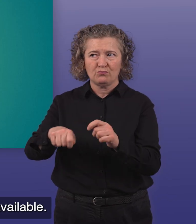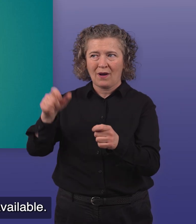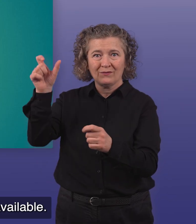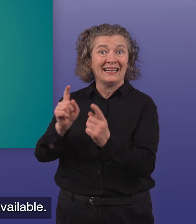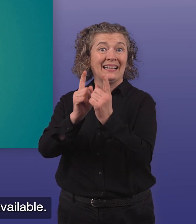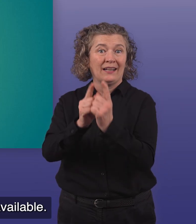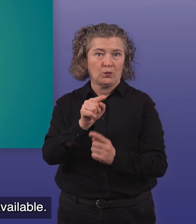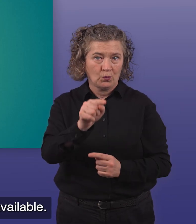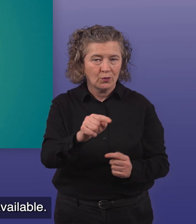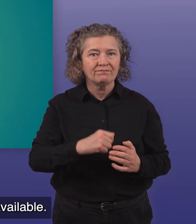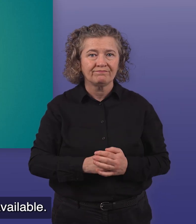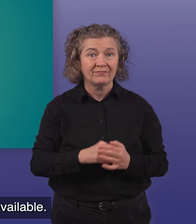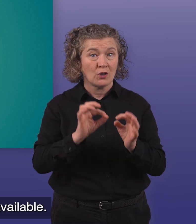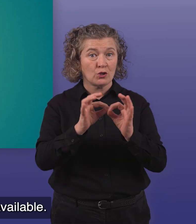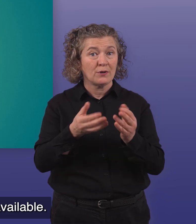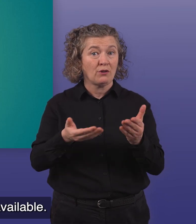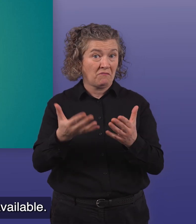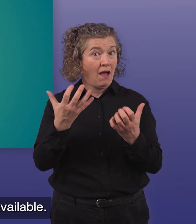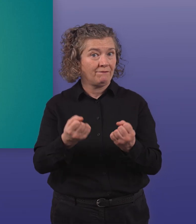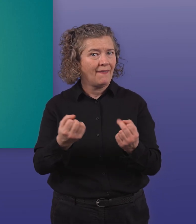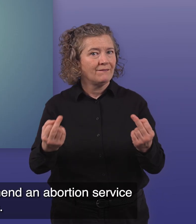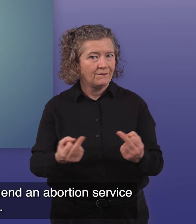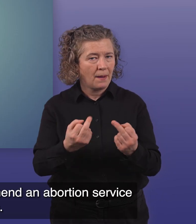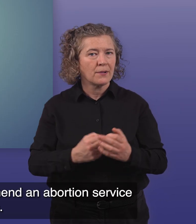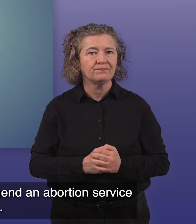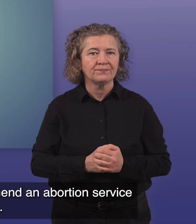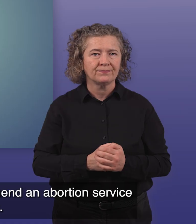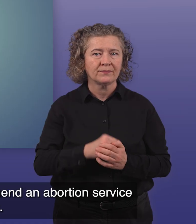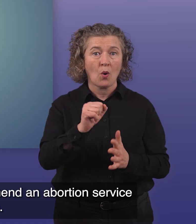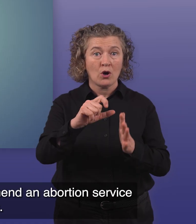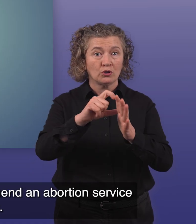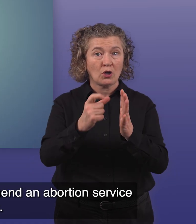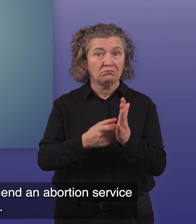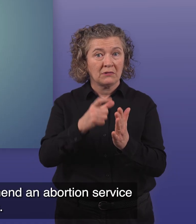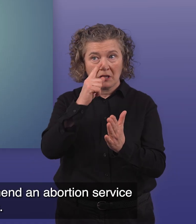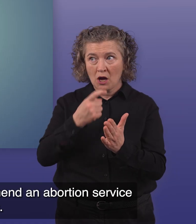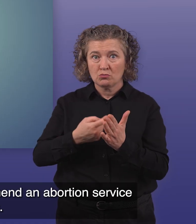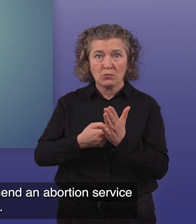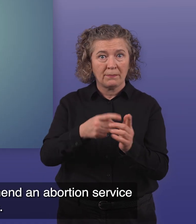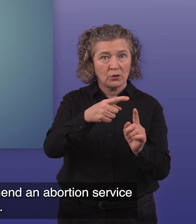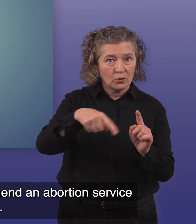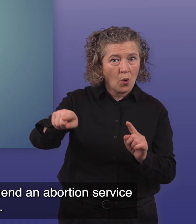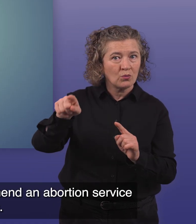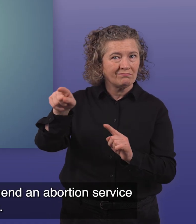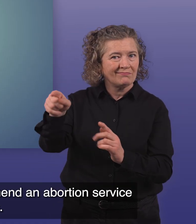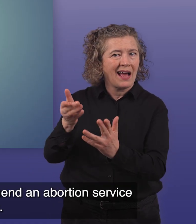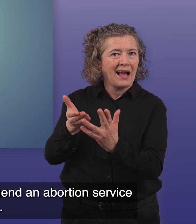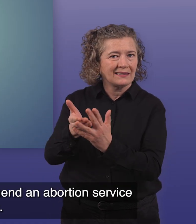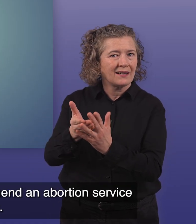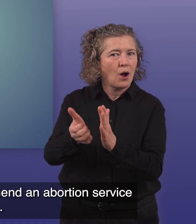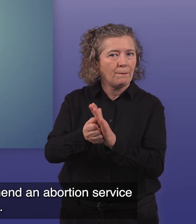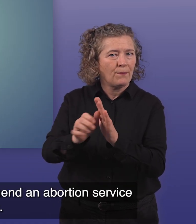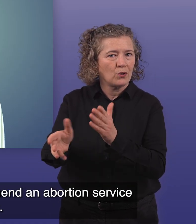Interpreter services are available. Your doctor may also be able to recommend an abortion service for you to access.